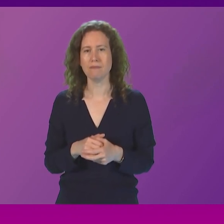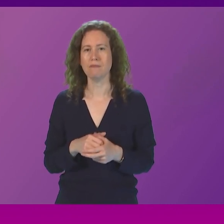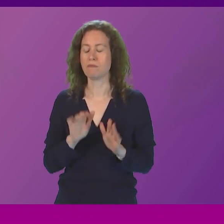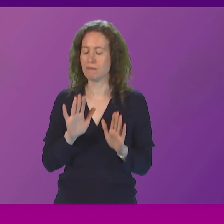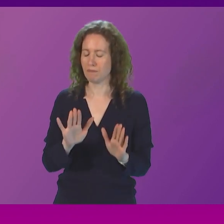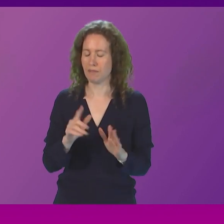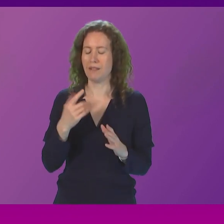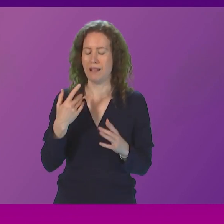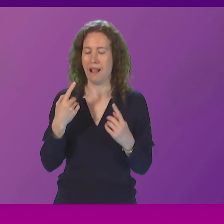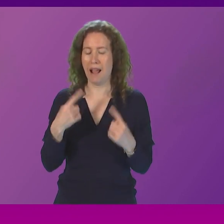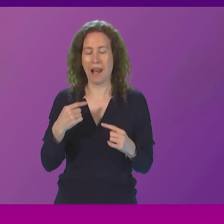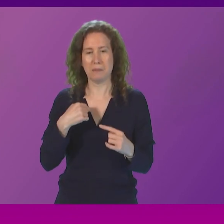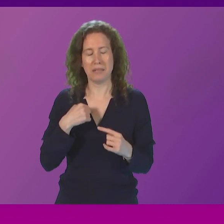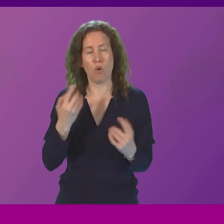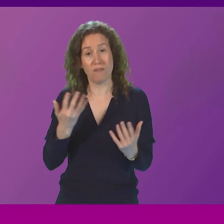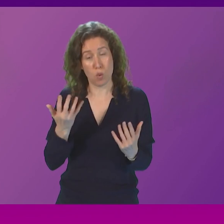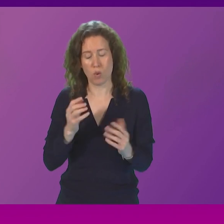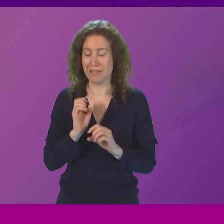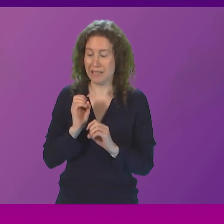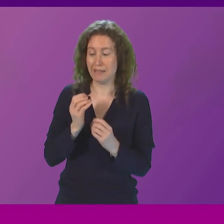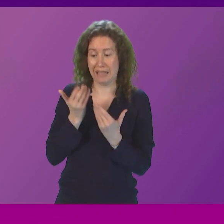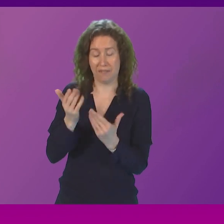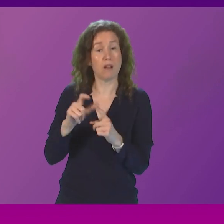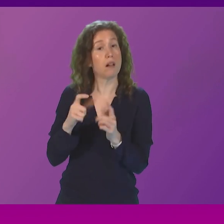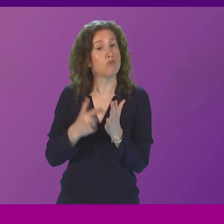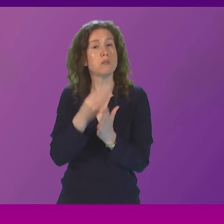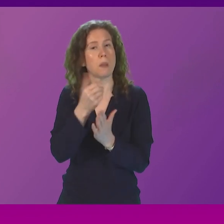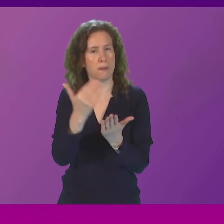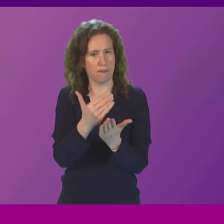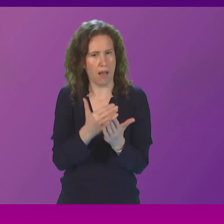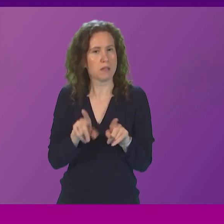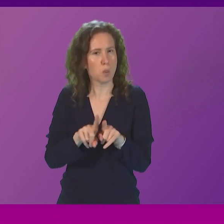questions. Let me give Douglas Ross some of the facts around the LEZ in Glasgow.